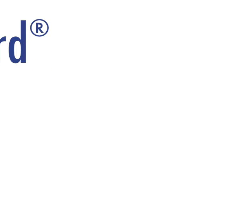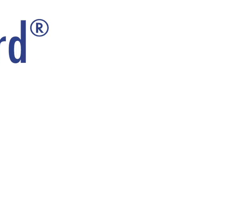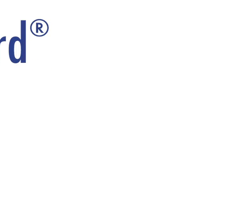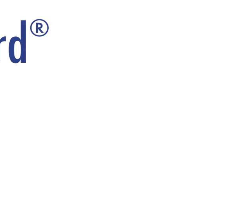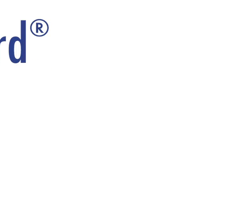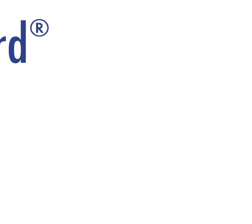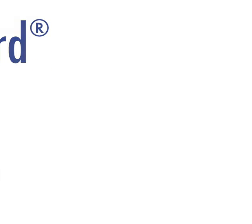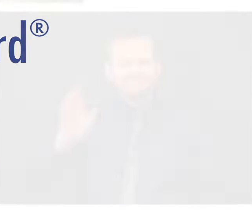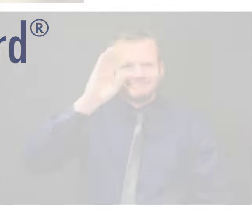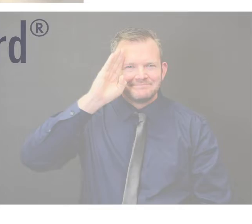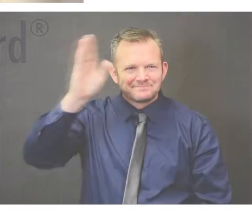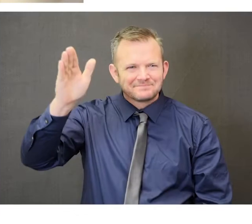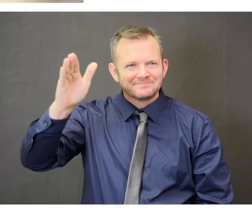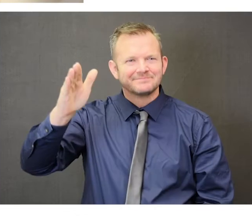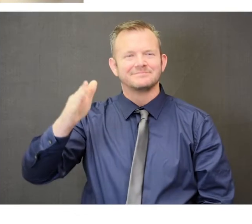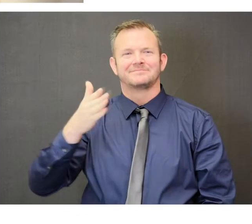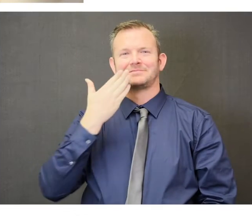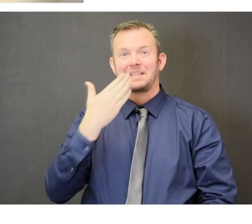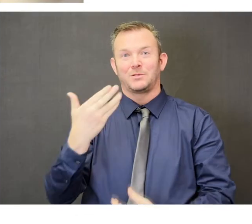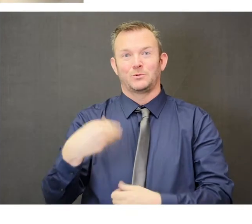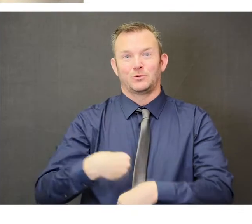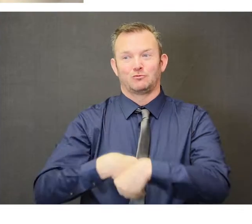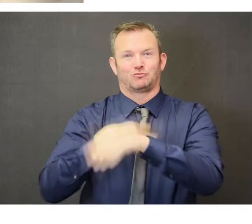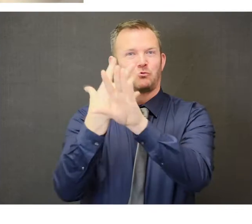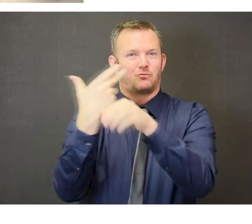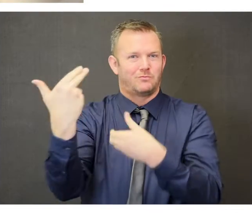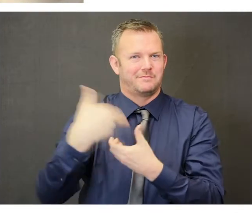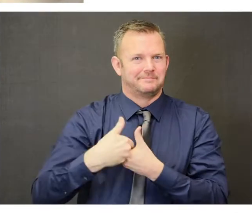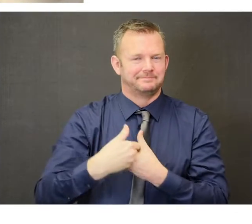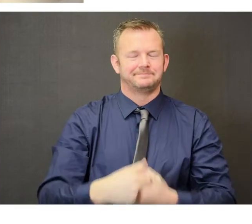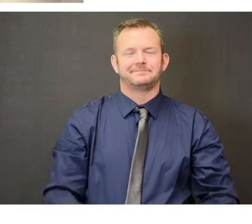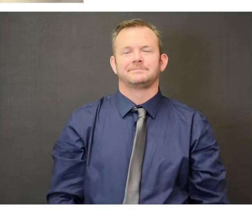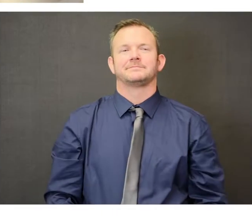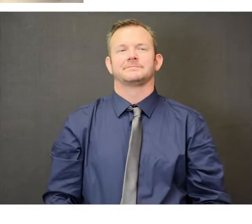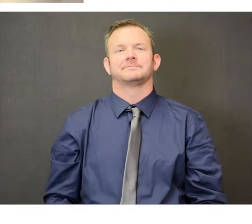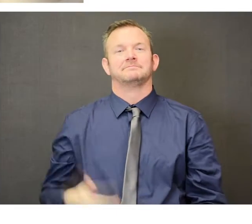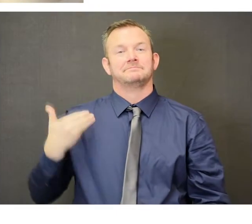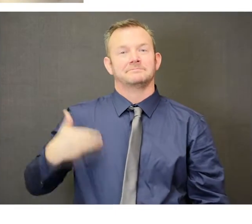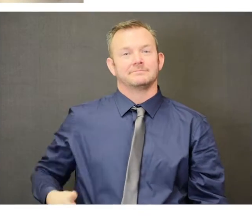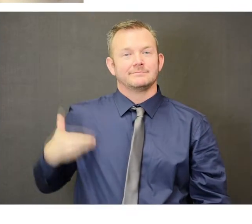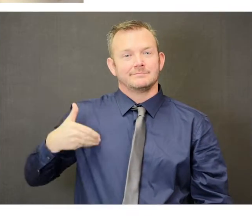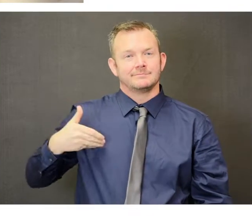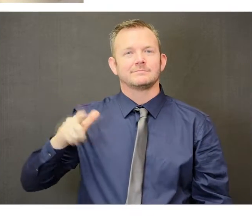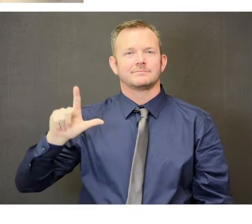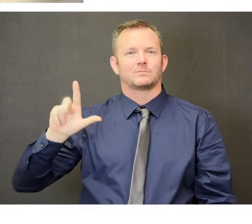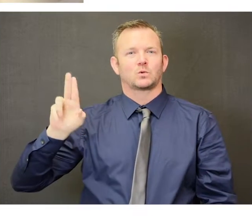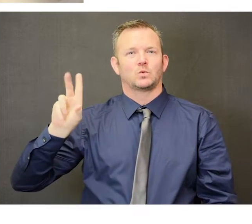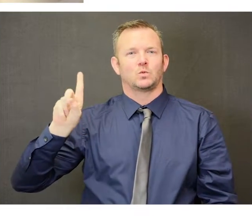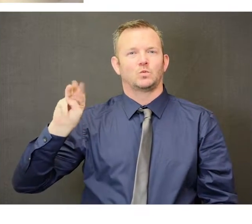Hello and thank you for connecting My name is Ludmila Golovin and I'm the president CEO of Master Word Service is